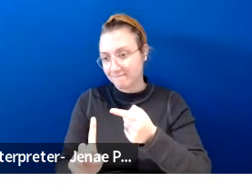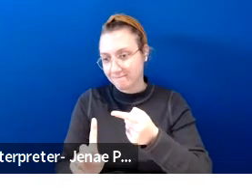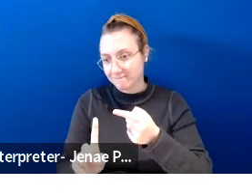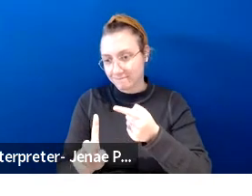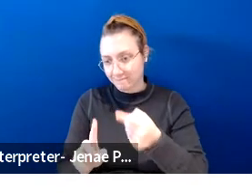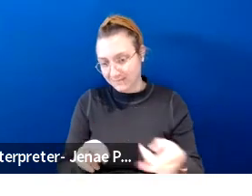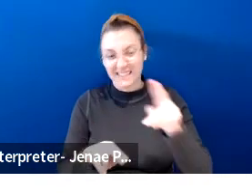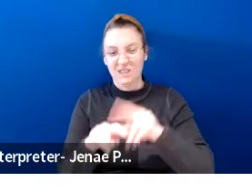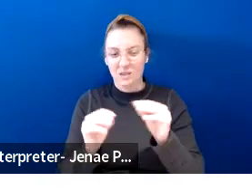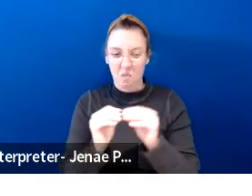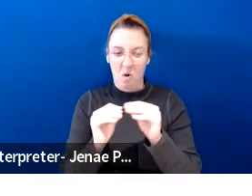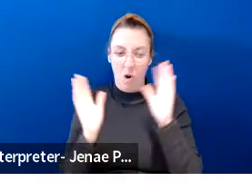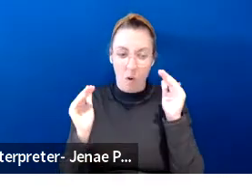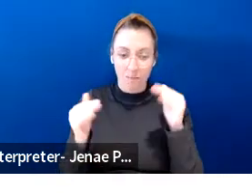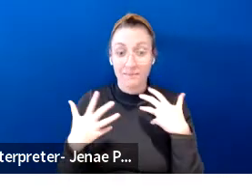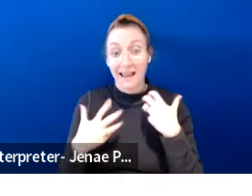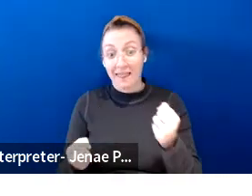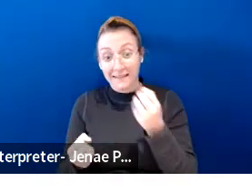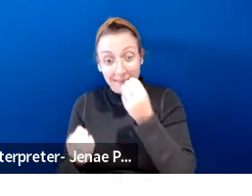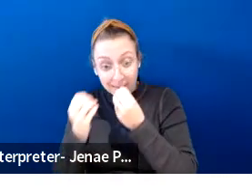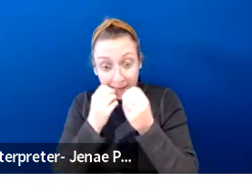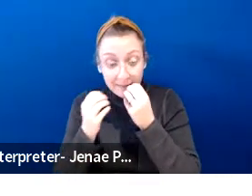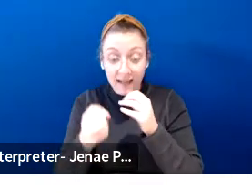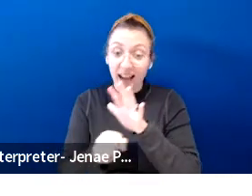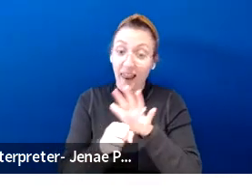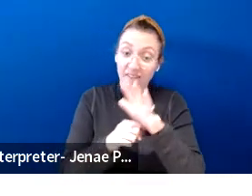So healthy eating, adequate sleep and exercise are always to a person.